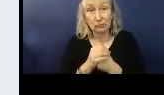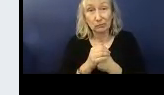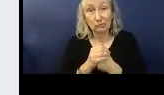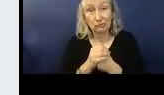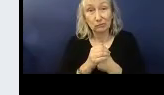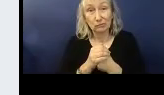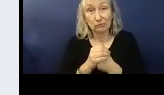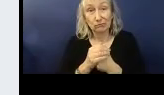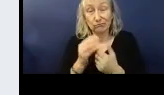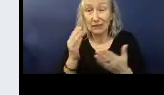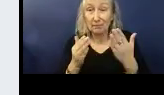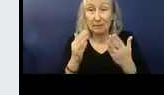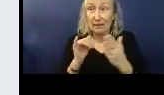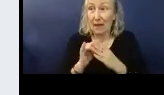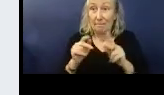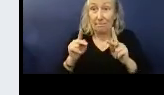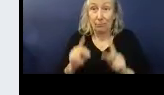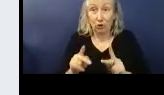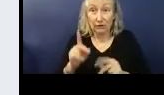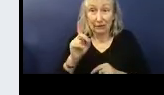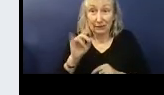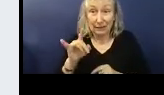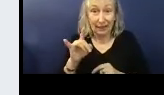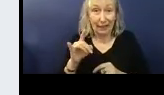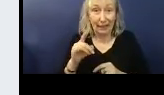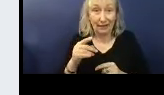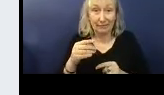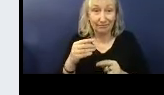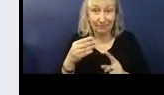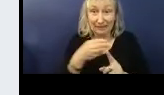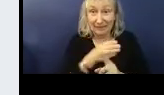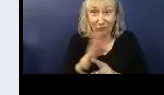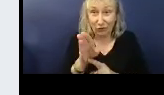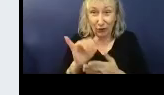However, the screening is based upon multiple steps.